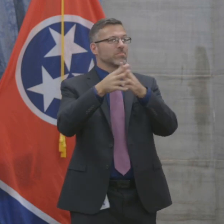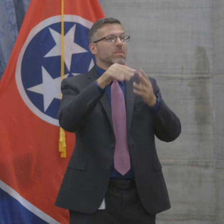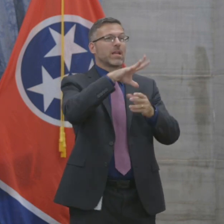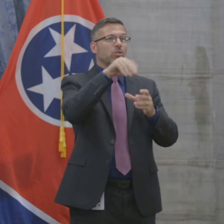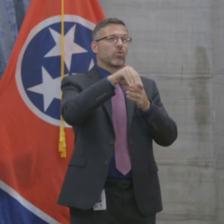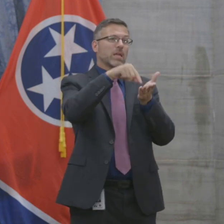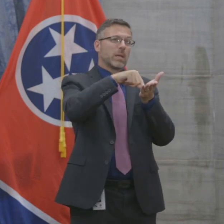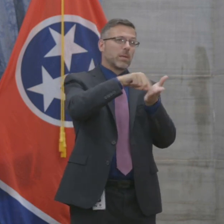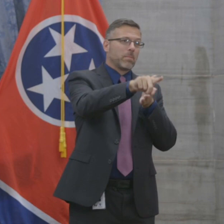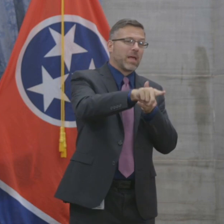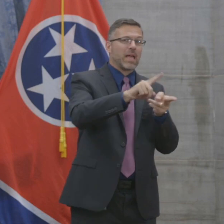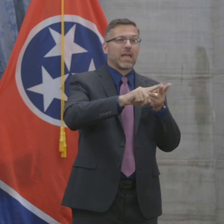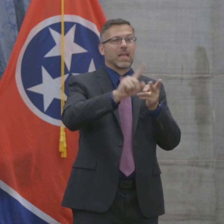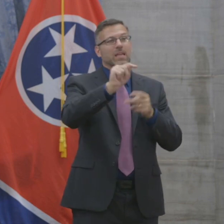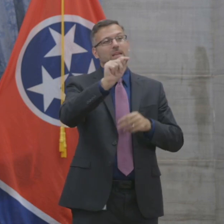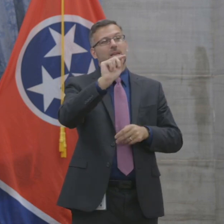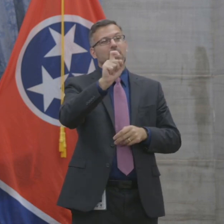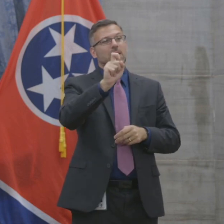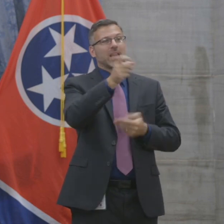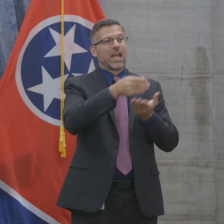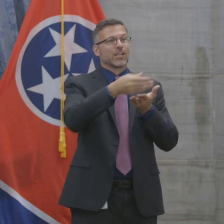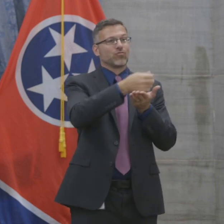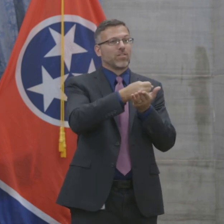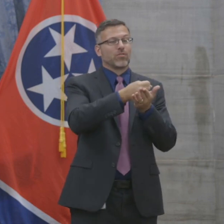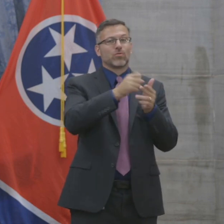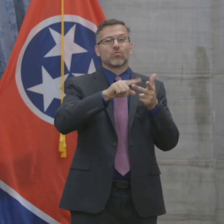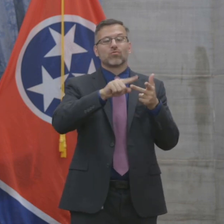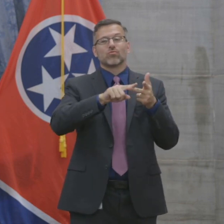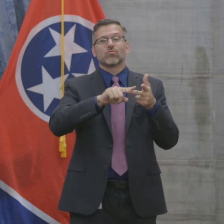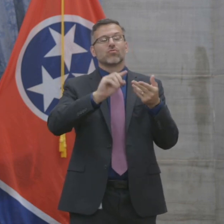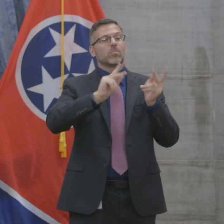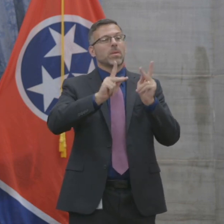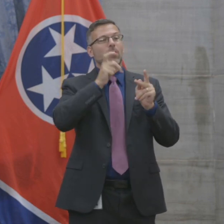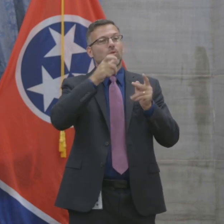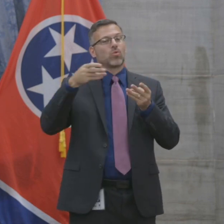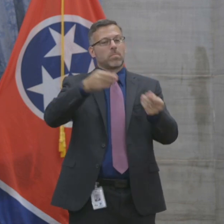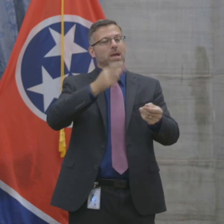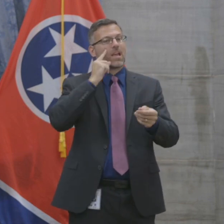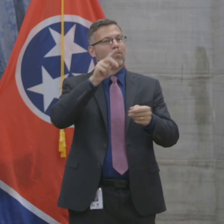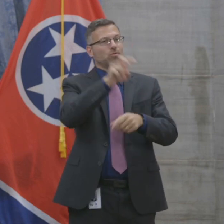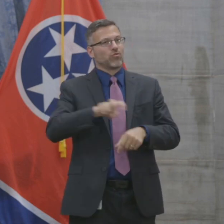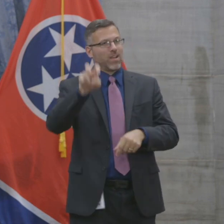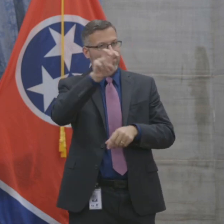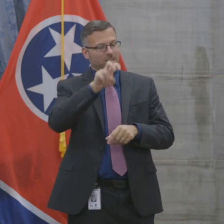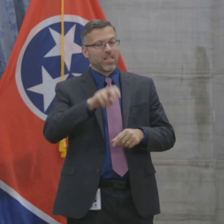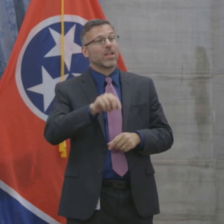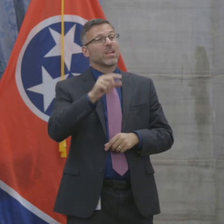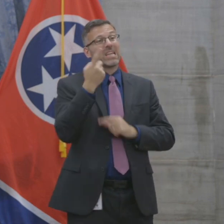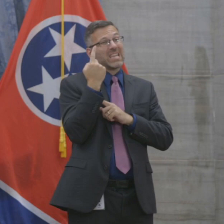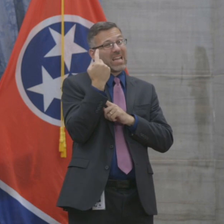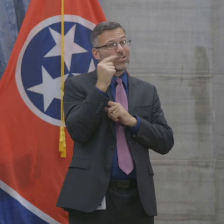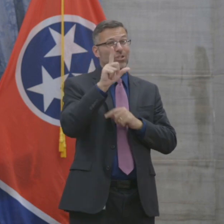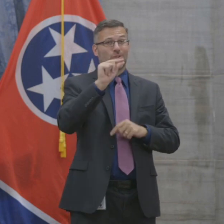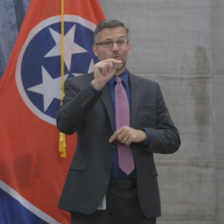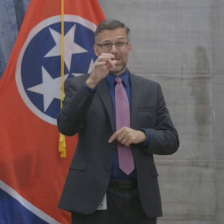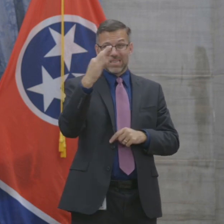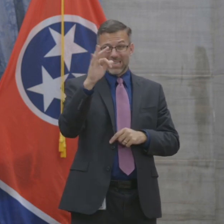you come up and make a few comments before I continue.